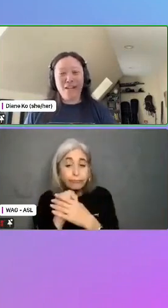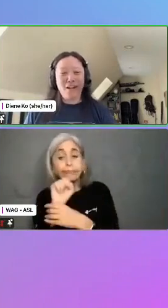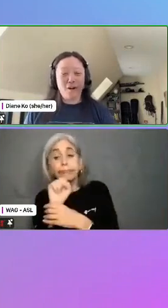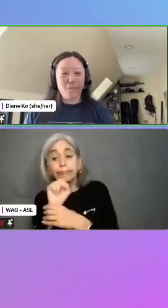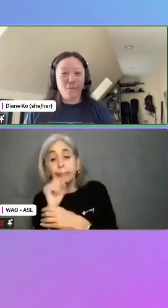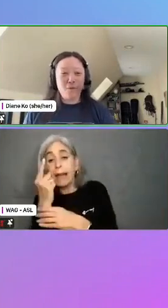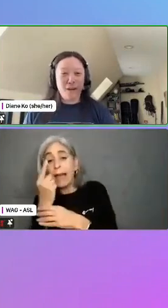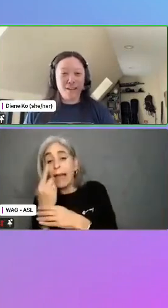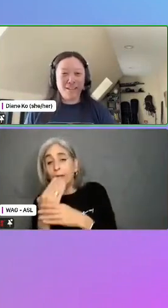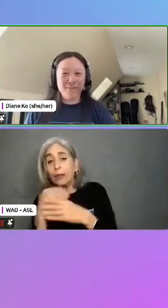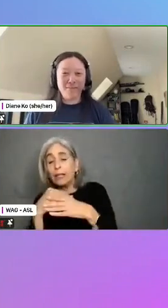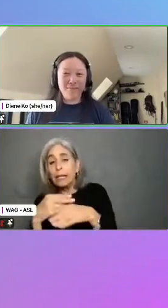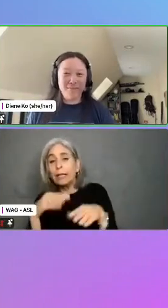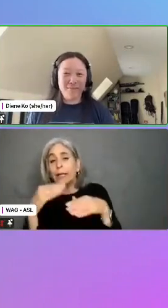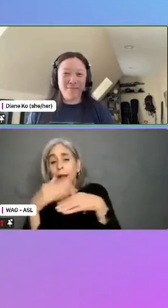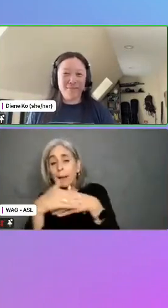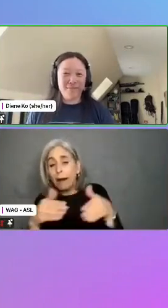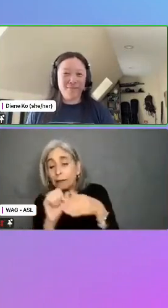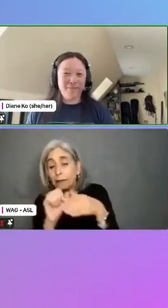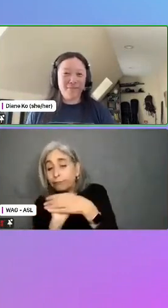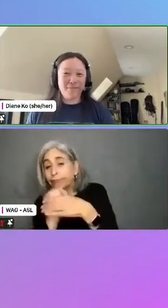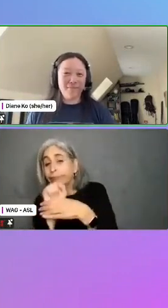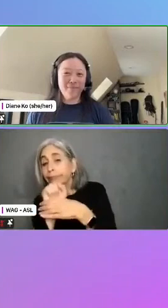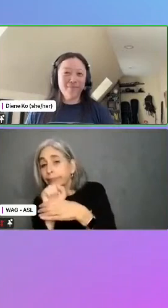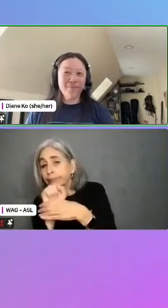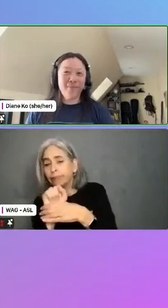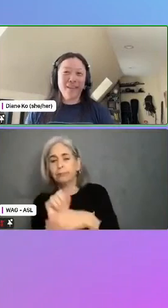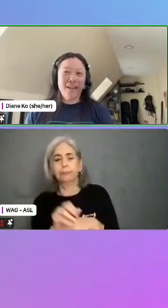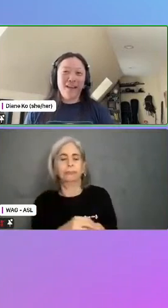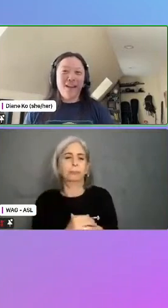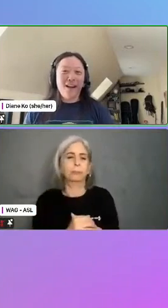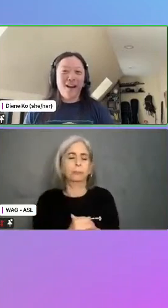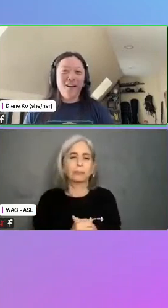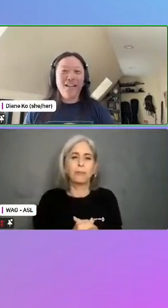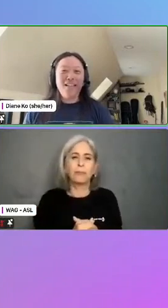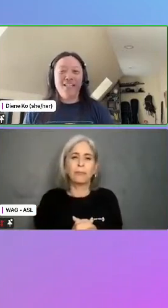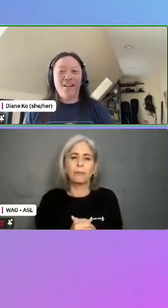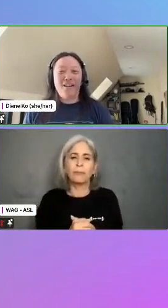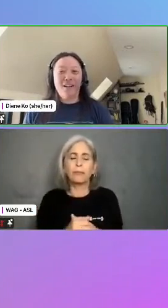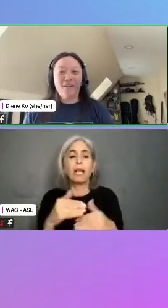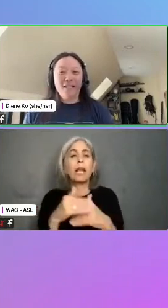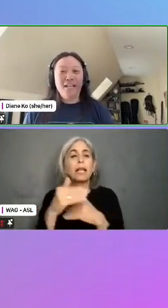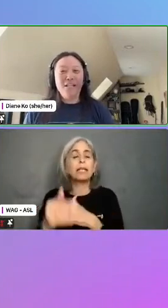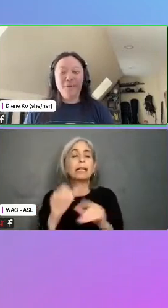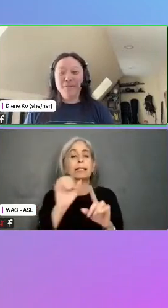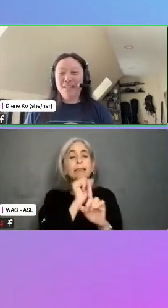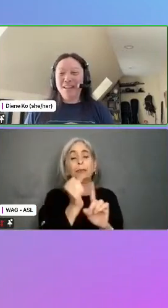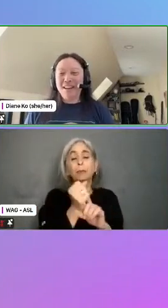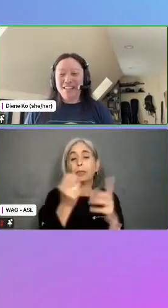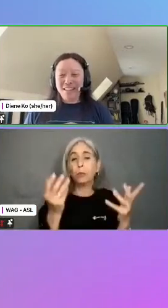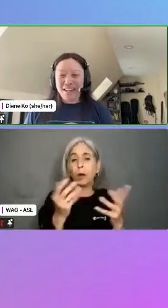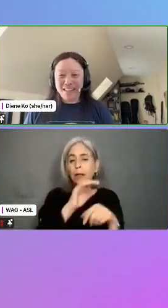a difficulty with headings. We want some kind of way to create page hierarchy, and it would be great to be able to